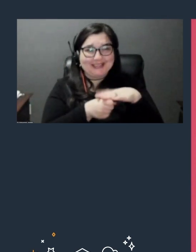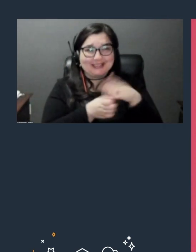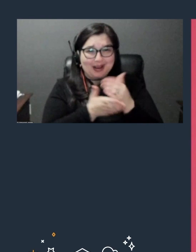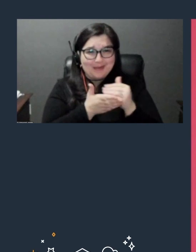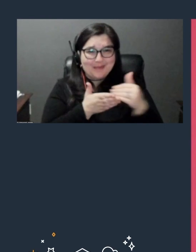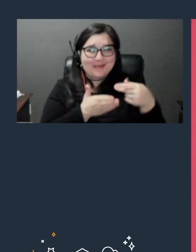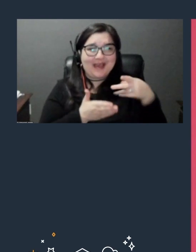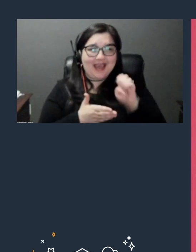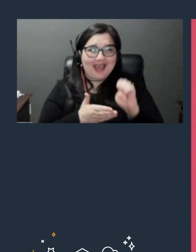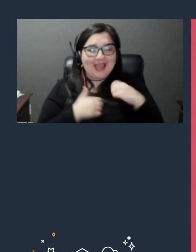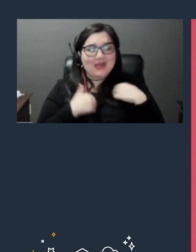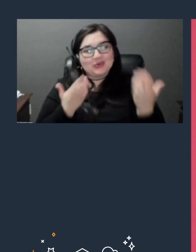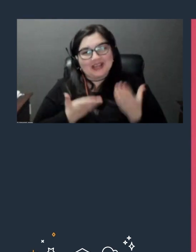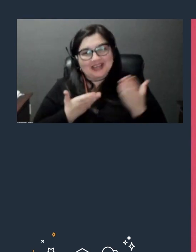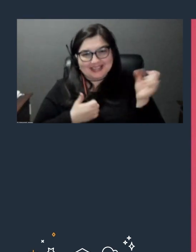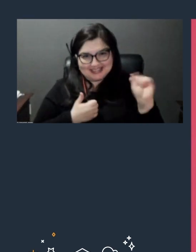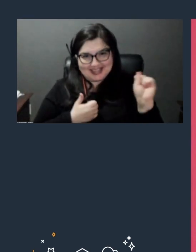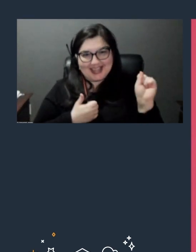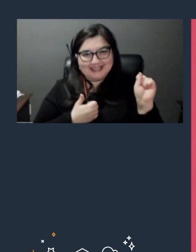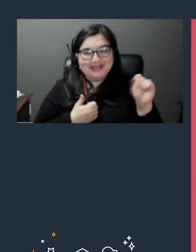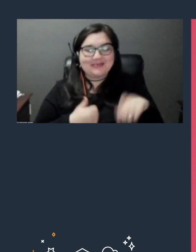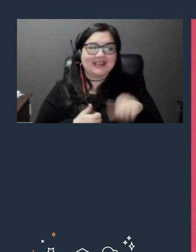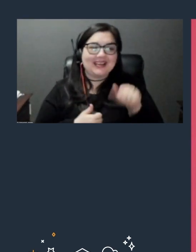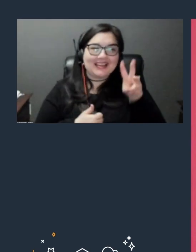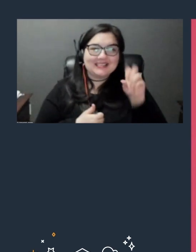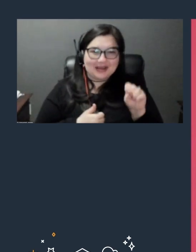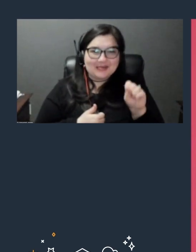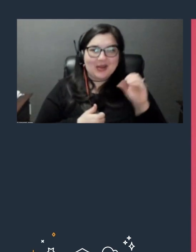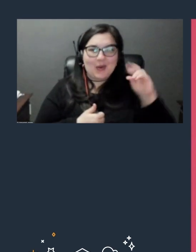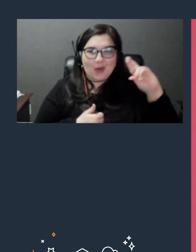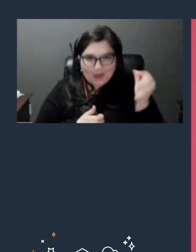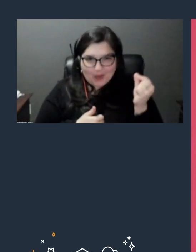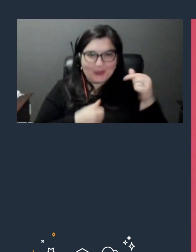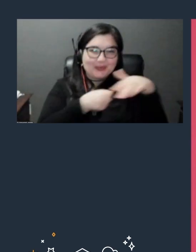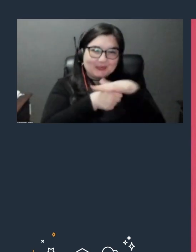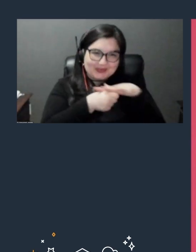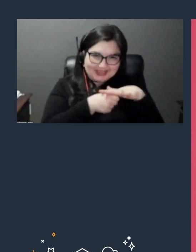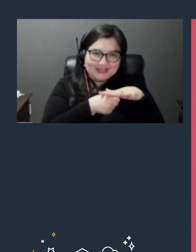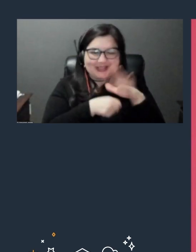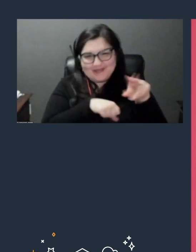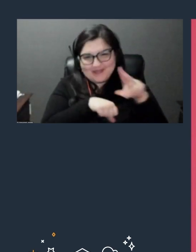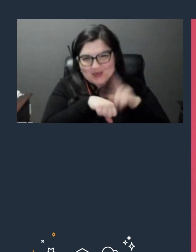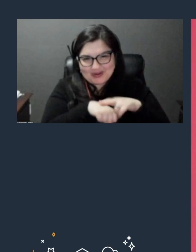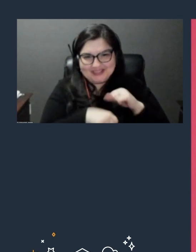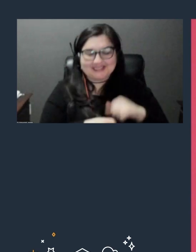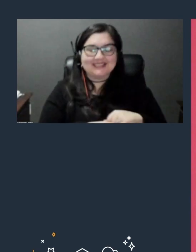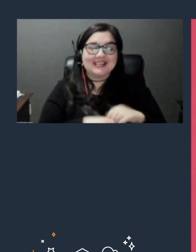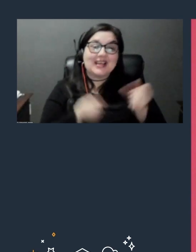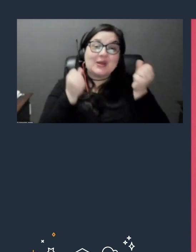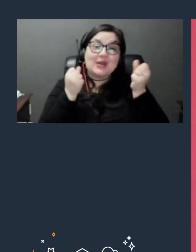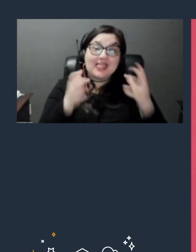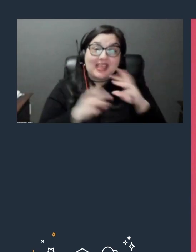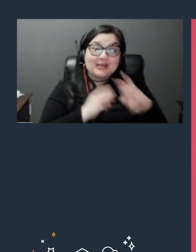the closest to AWS region is our Oregon region, of course. Now of course there's many global takes on pie, right.